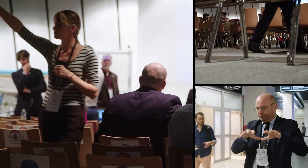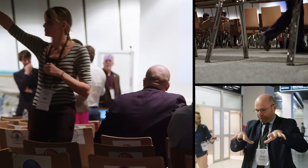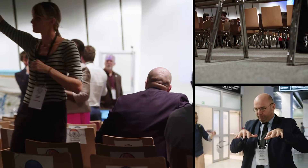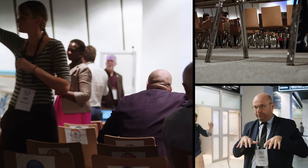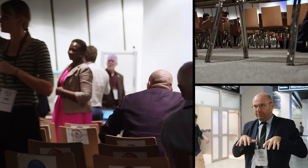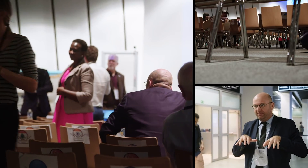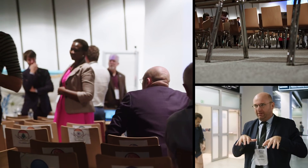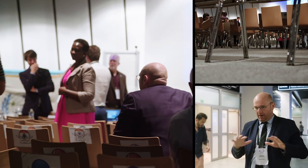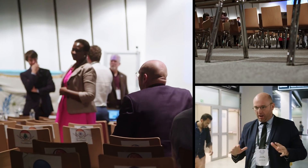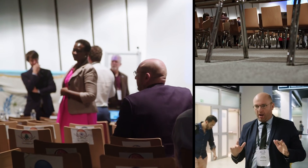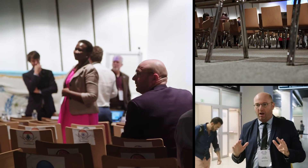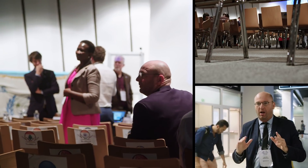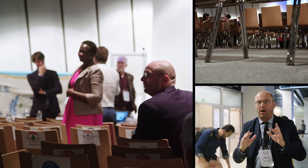and to the world.